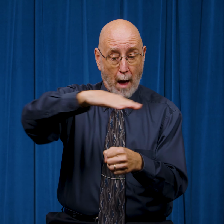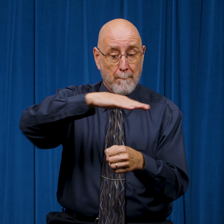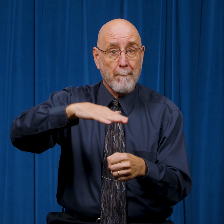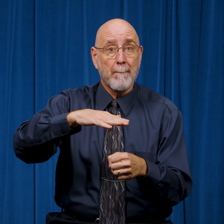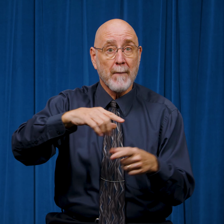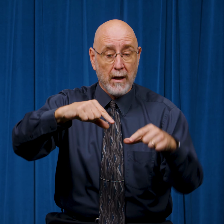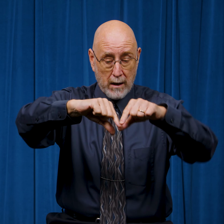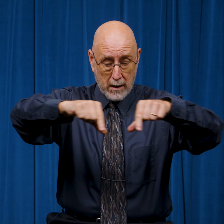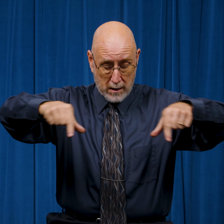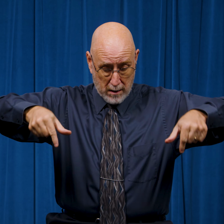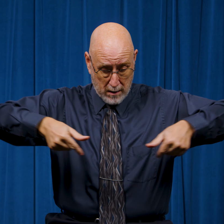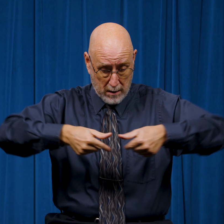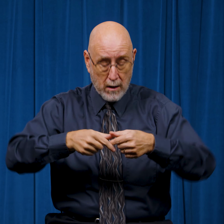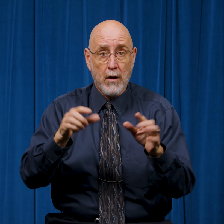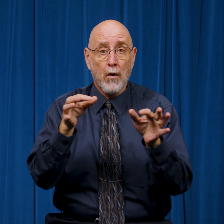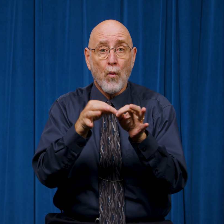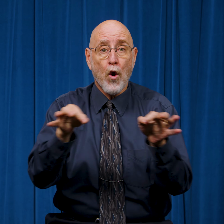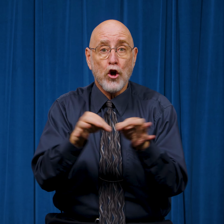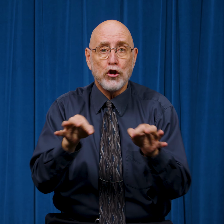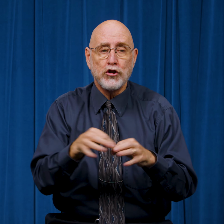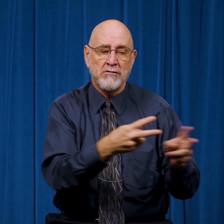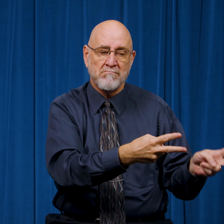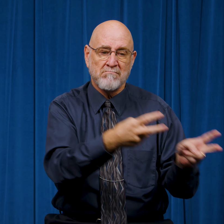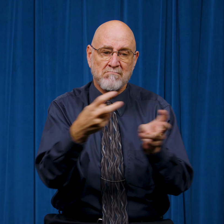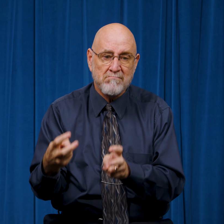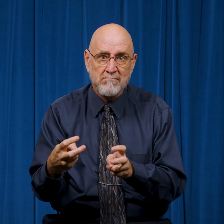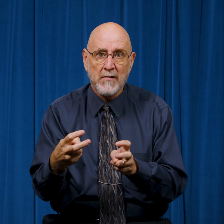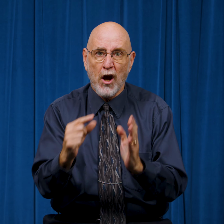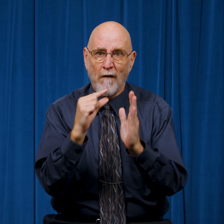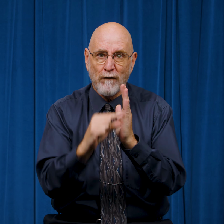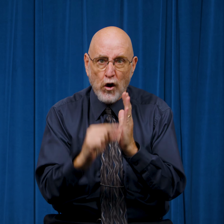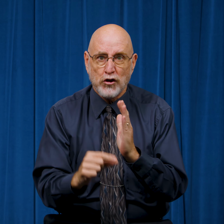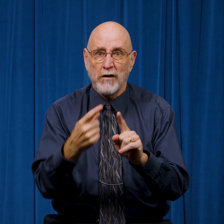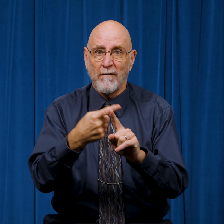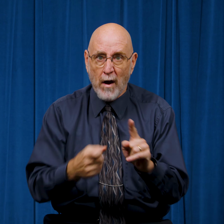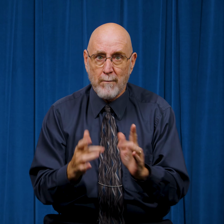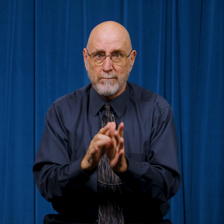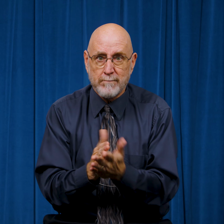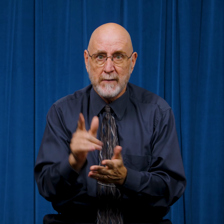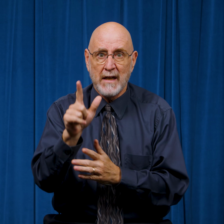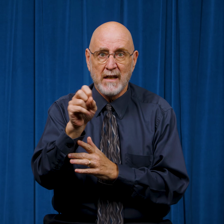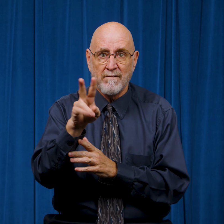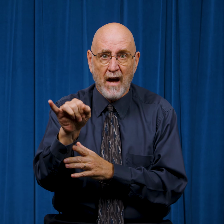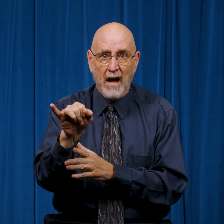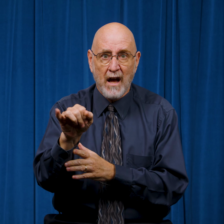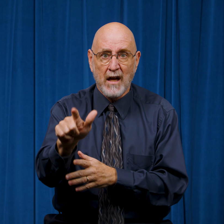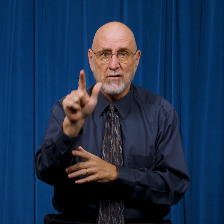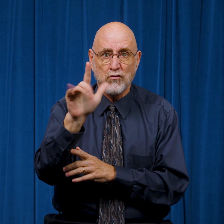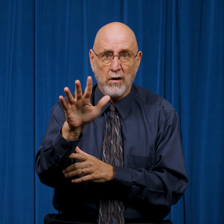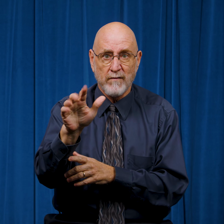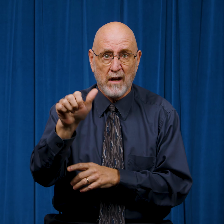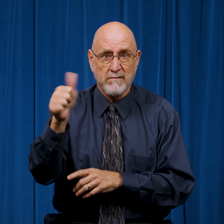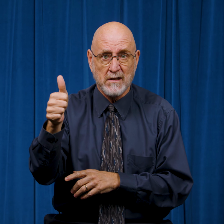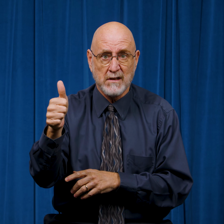are words that are a direct quotation and verse citation of Leviticus 25:10 -